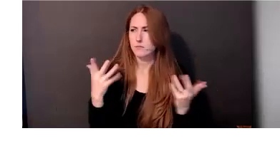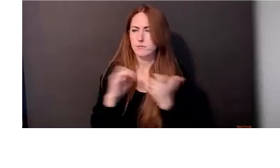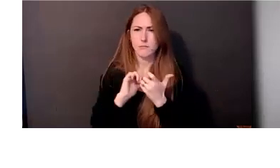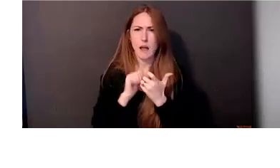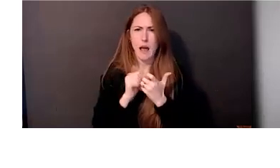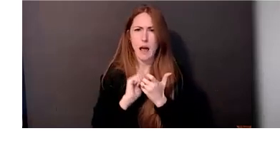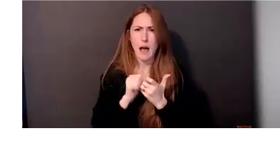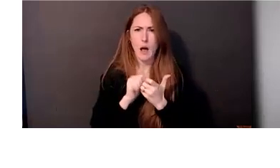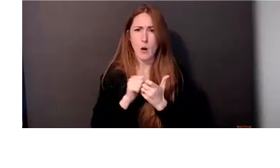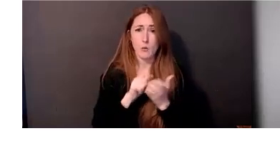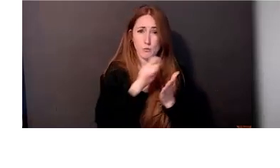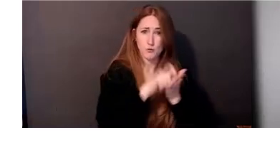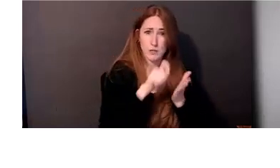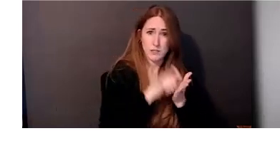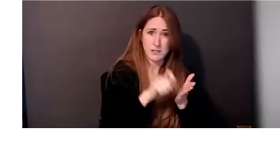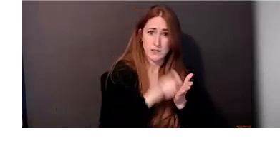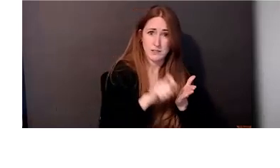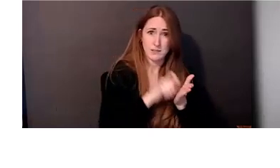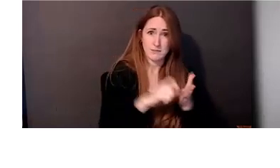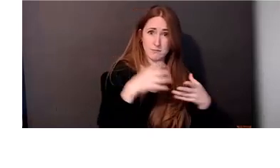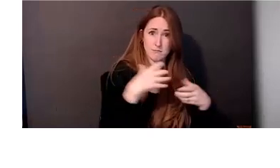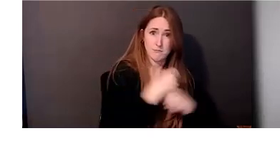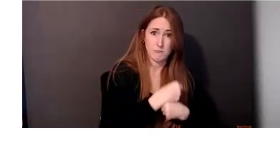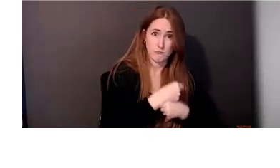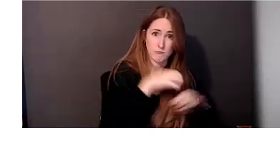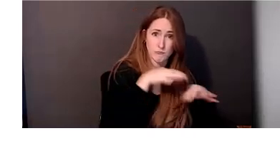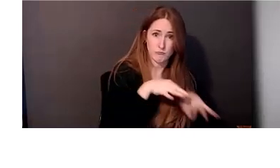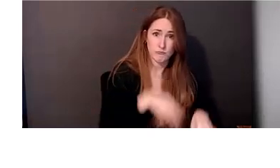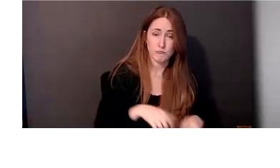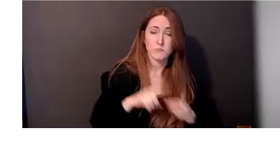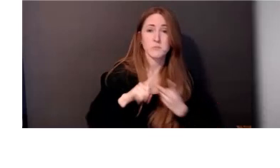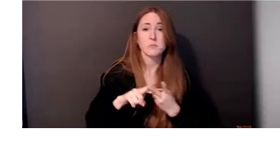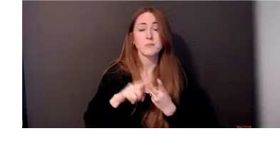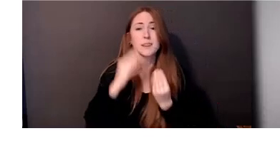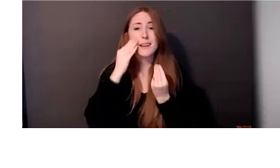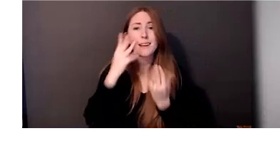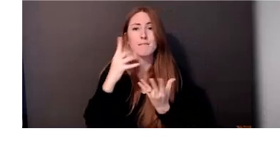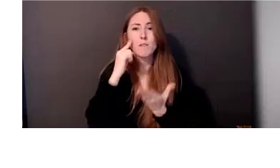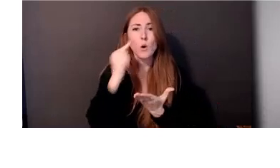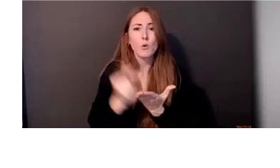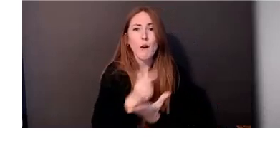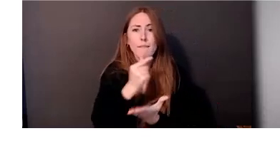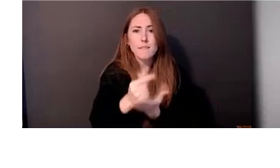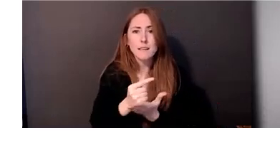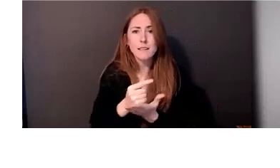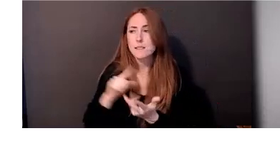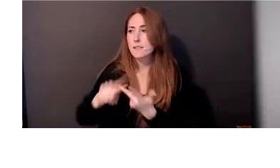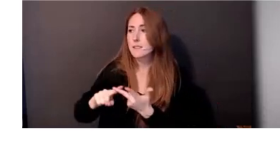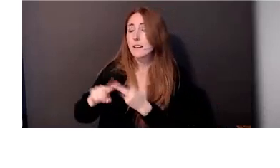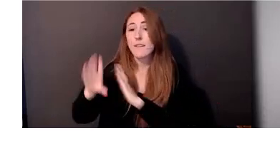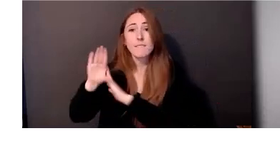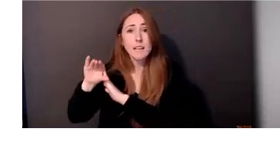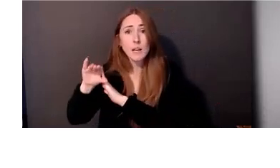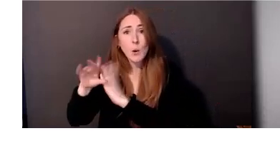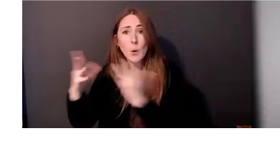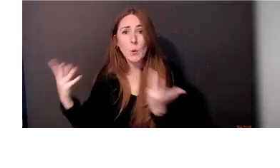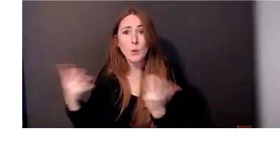Should they do an infographic? Should they do a video? And which data visualization-- A bar chart? A line chart?